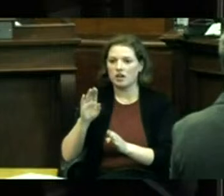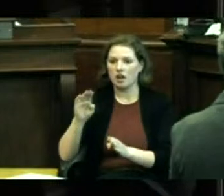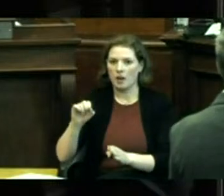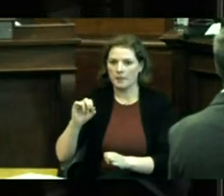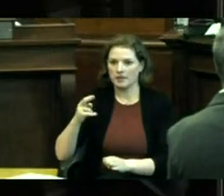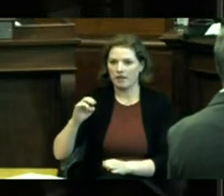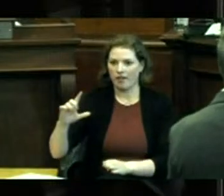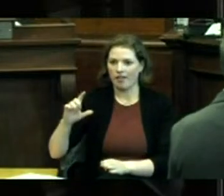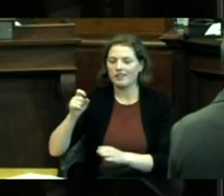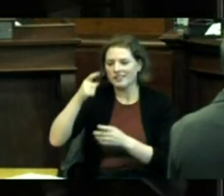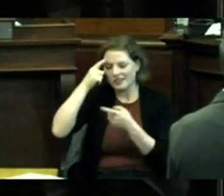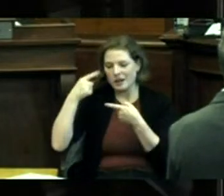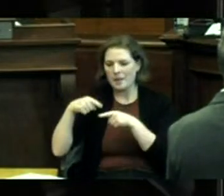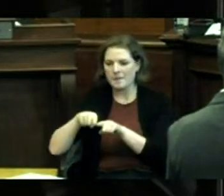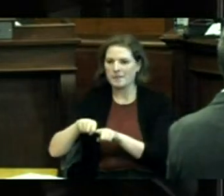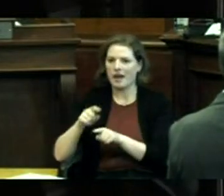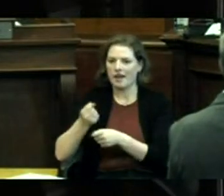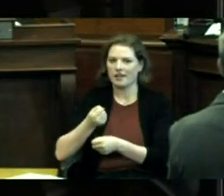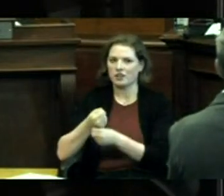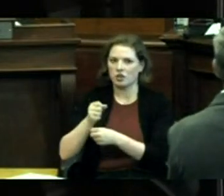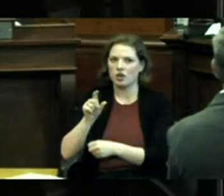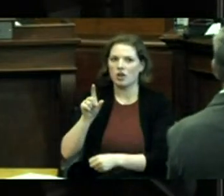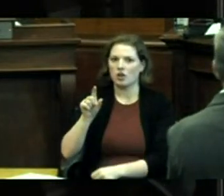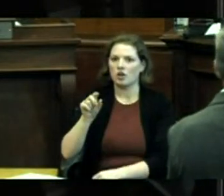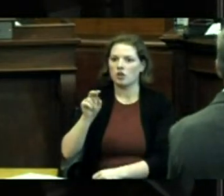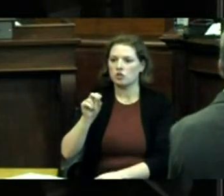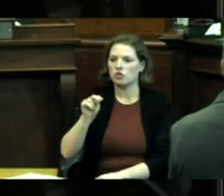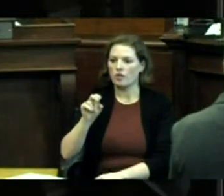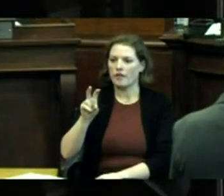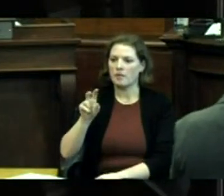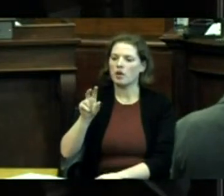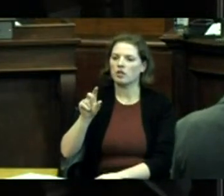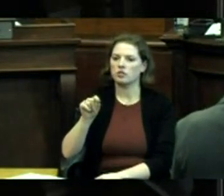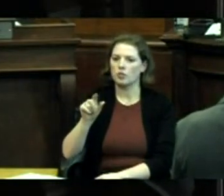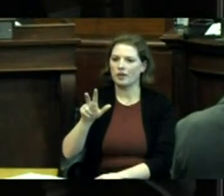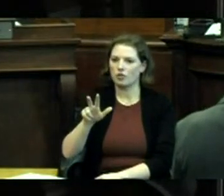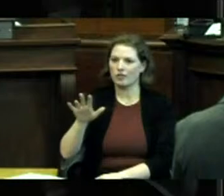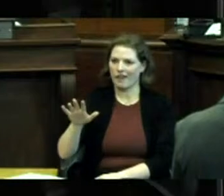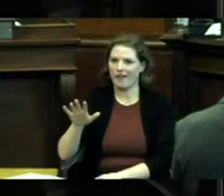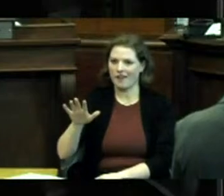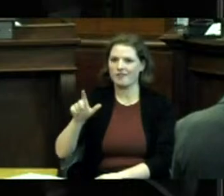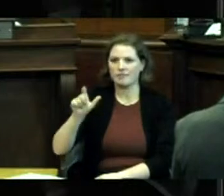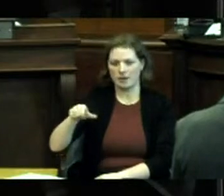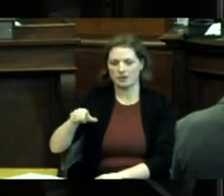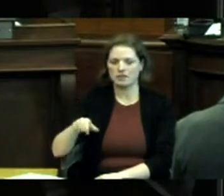of 2029. And at Cobbs Hill, we